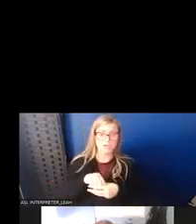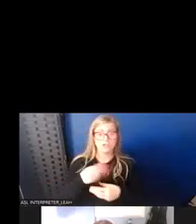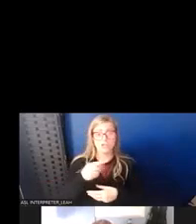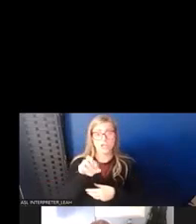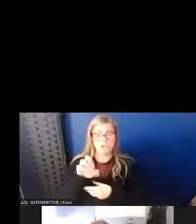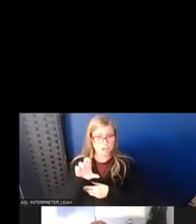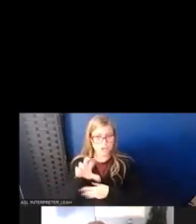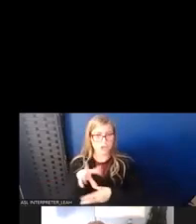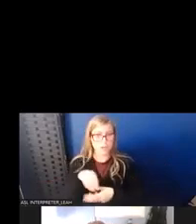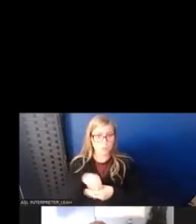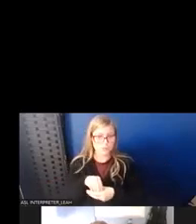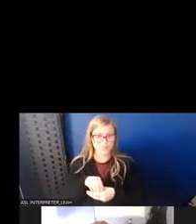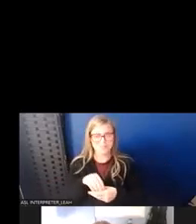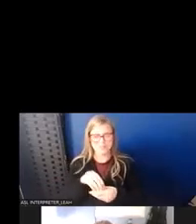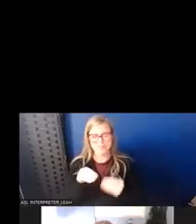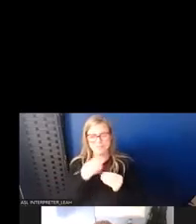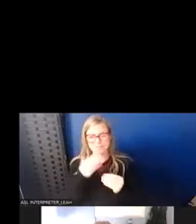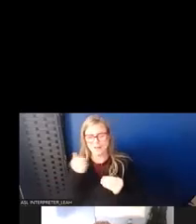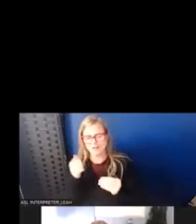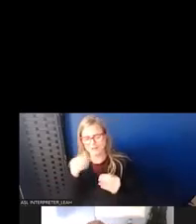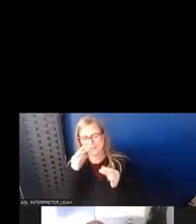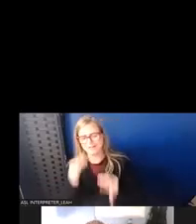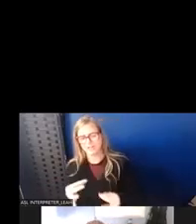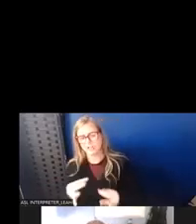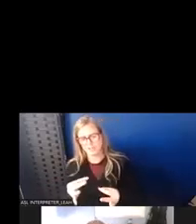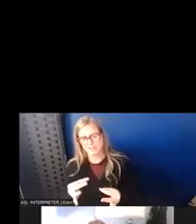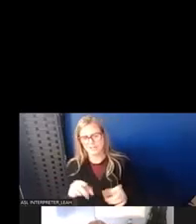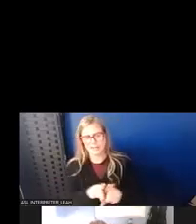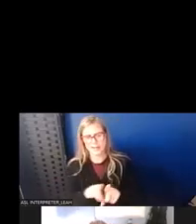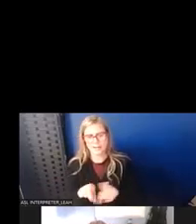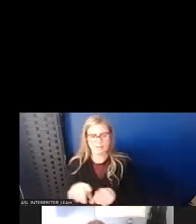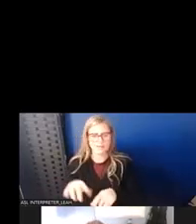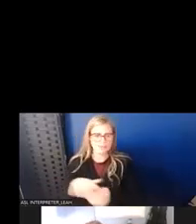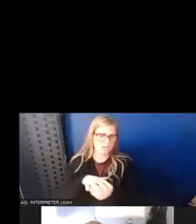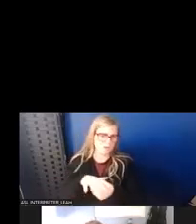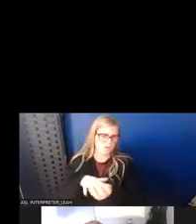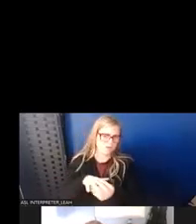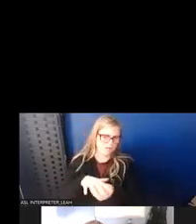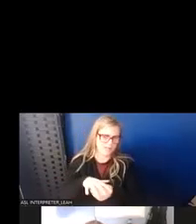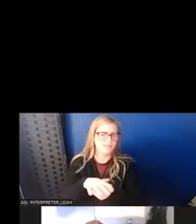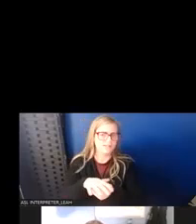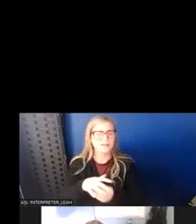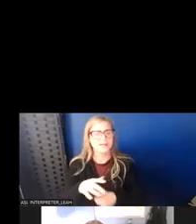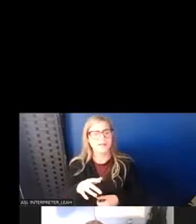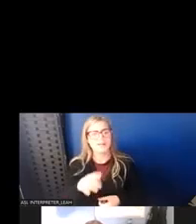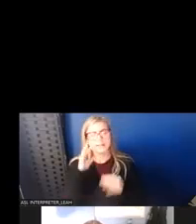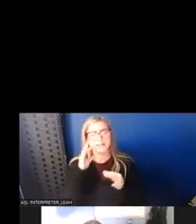If there's even more geographic decisions, decisions are going to be even better.